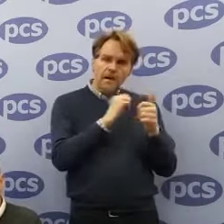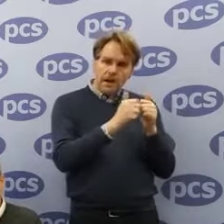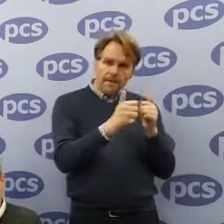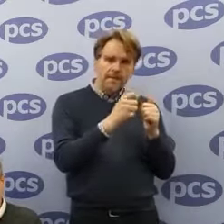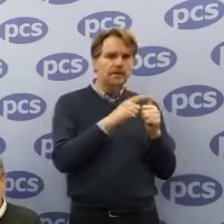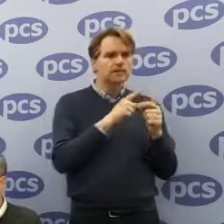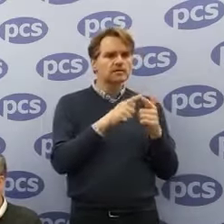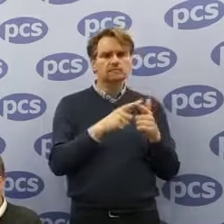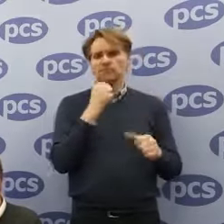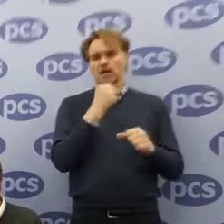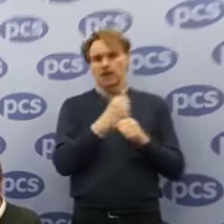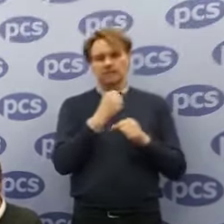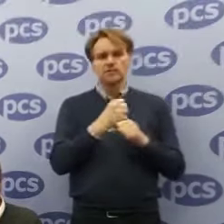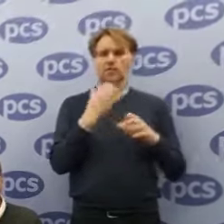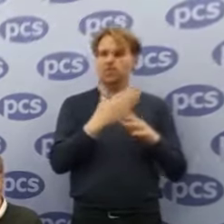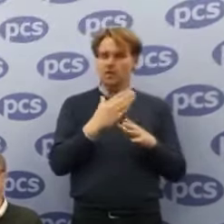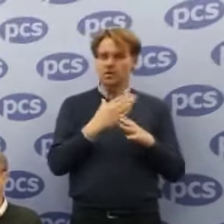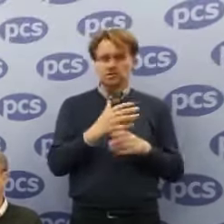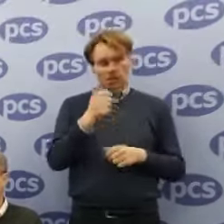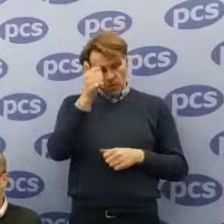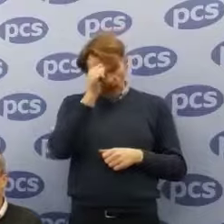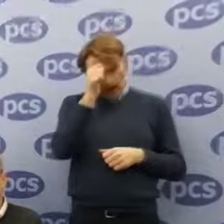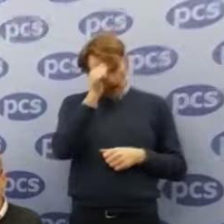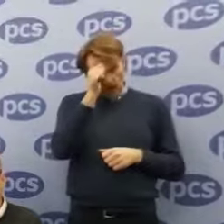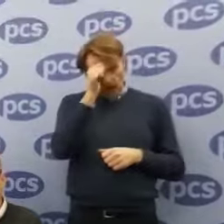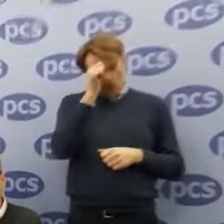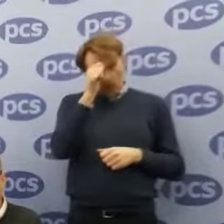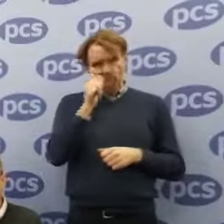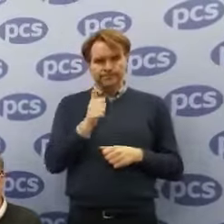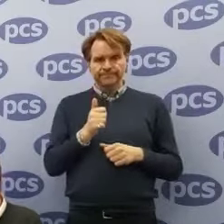recognised now for decades that there are some unique financial pressures on